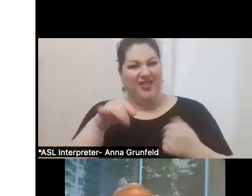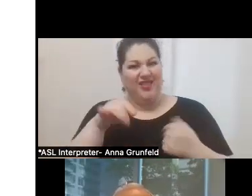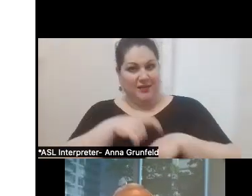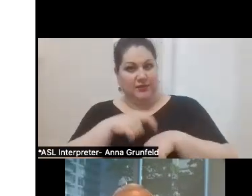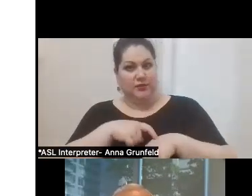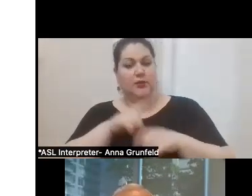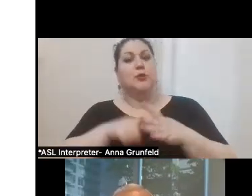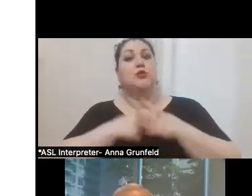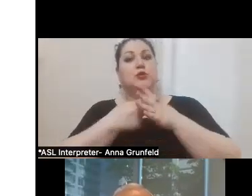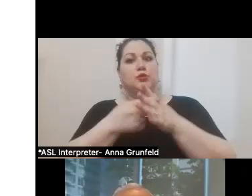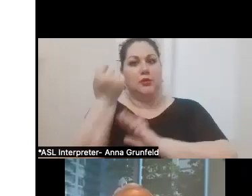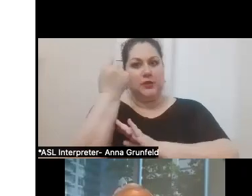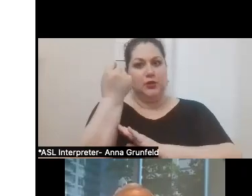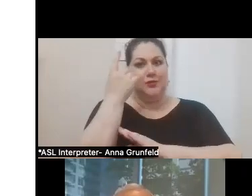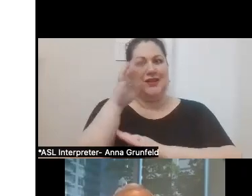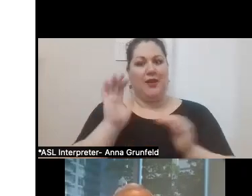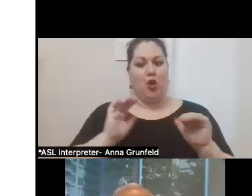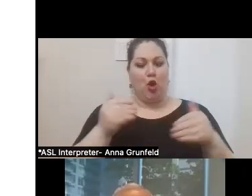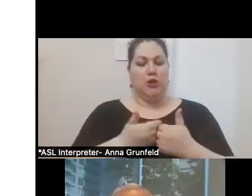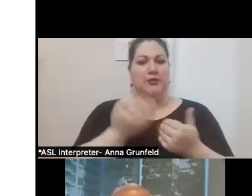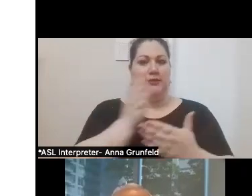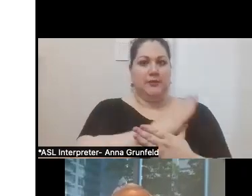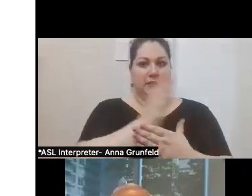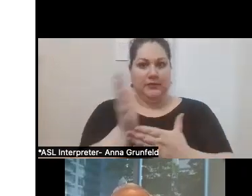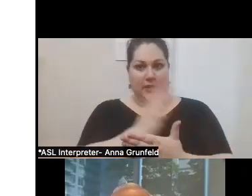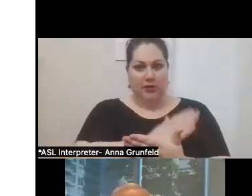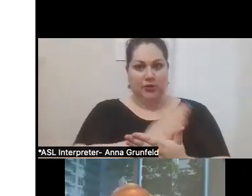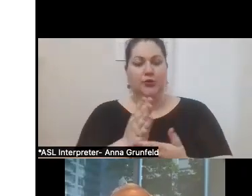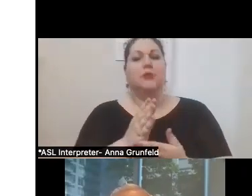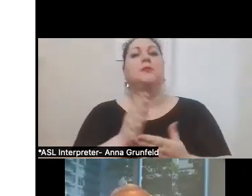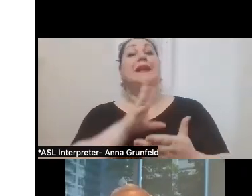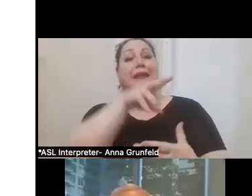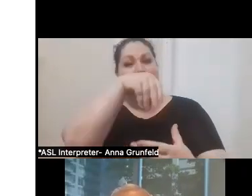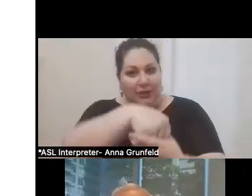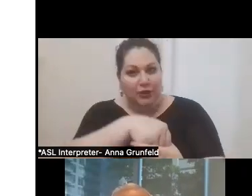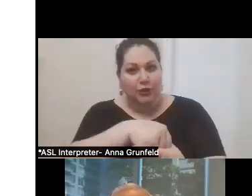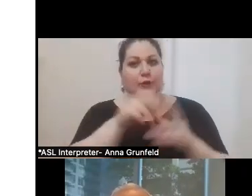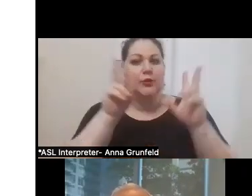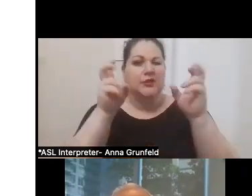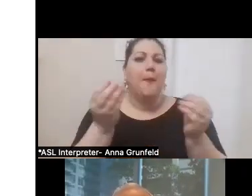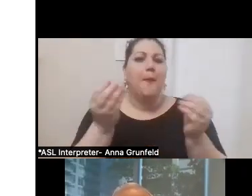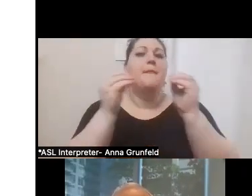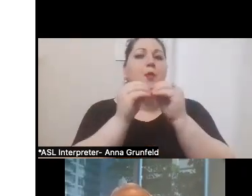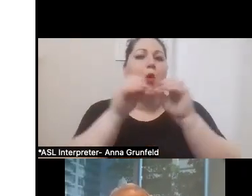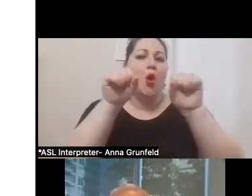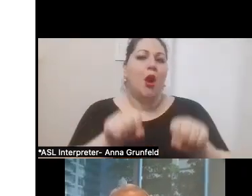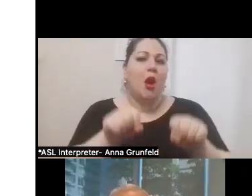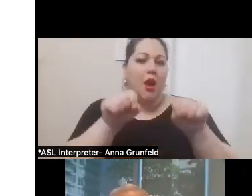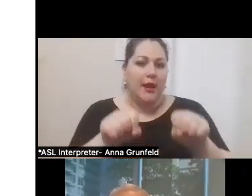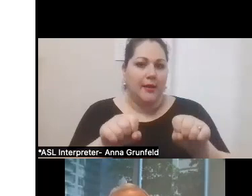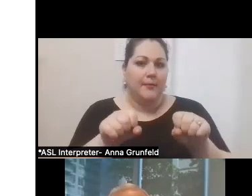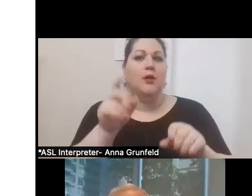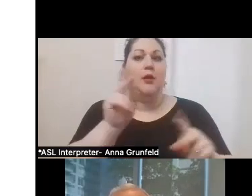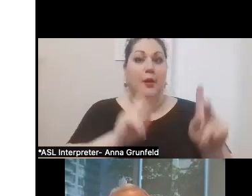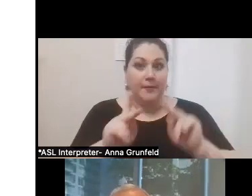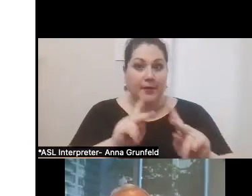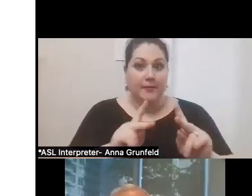called 'more able' individuals with high intelligence and good language skills.